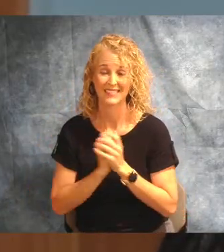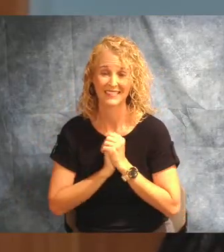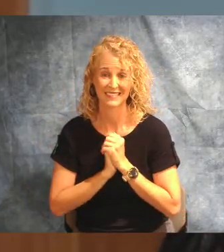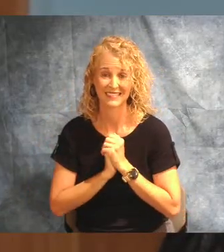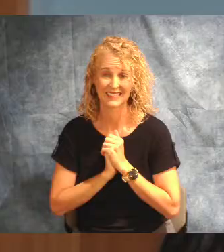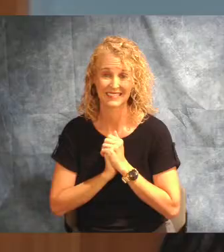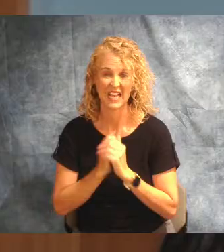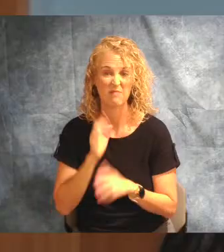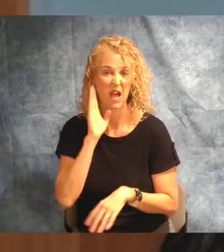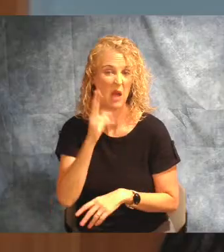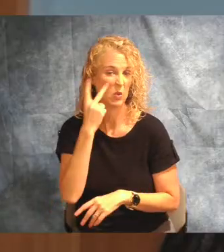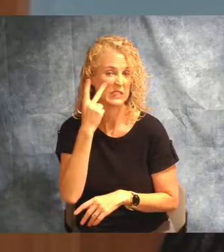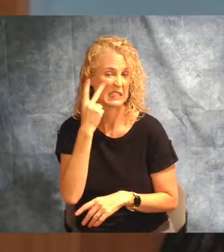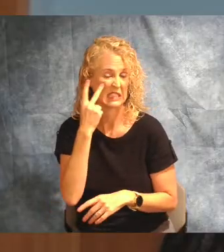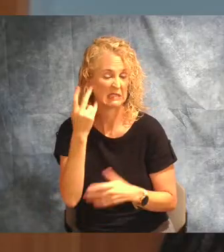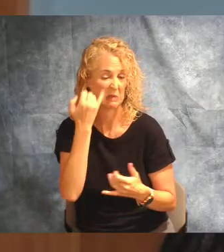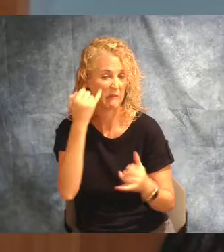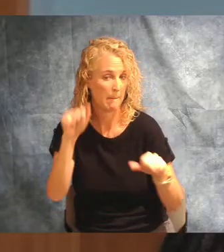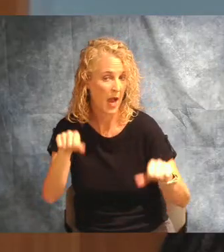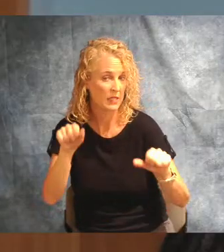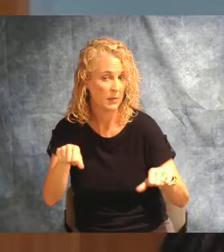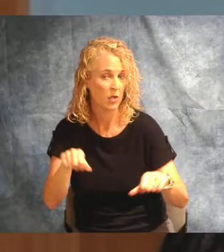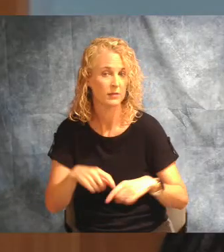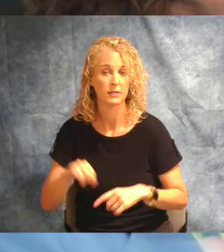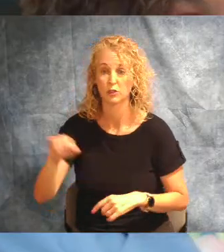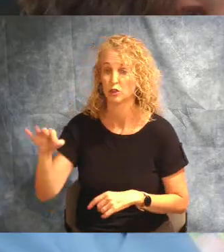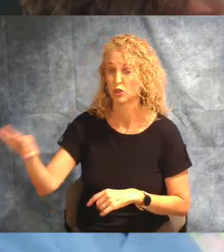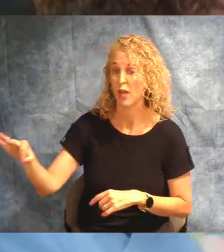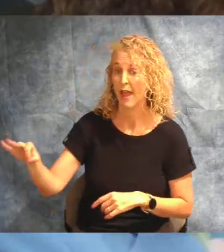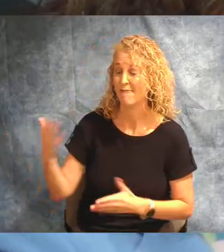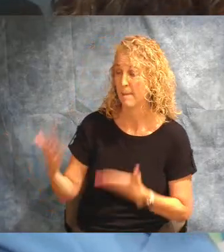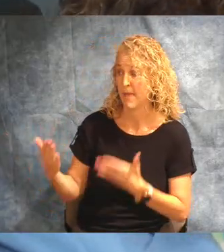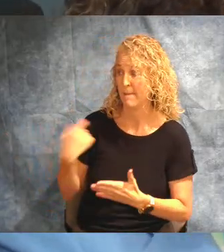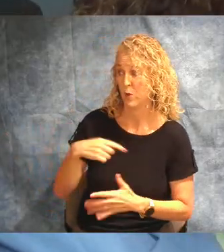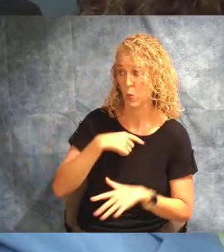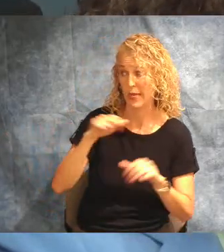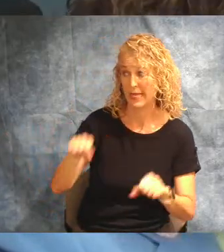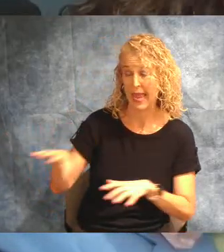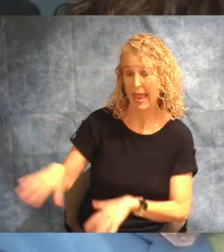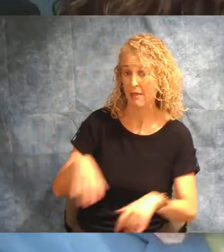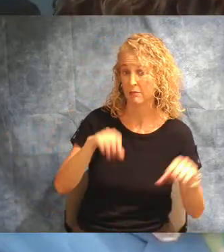follow up on that as well. Okay. And I'll ask Mr. Aluotto anything we can do with our communication